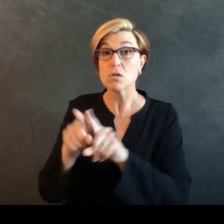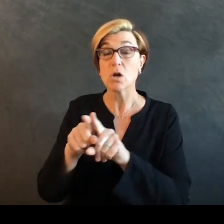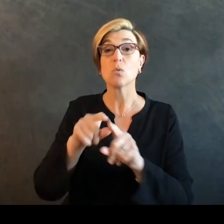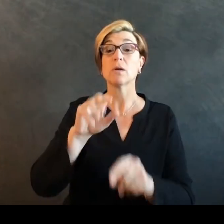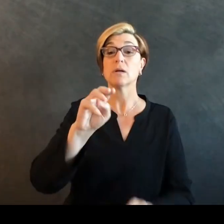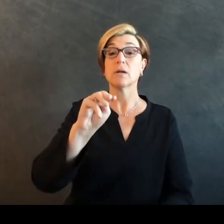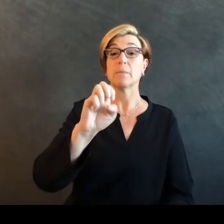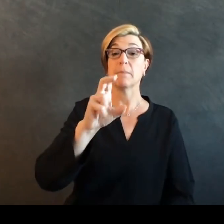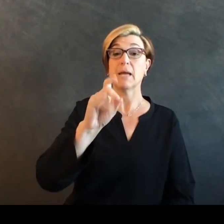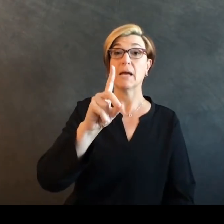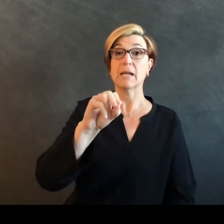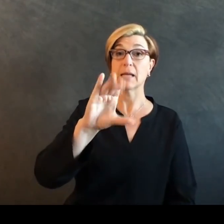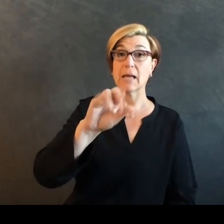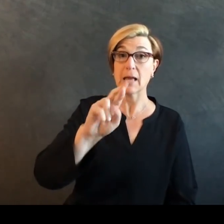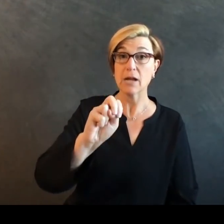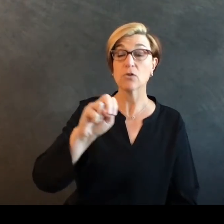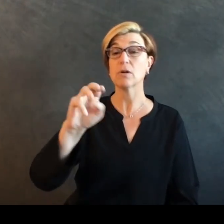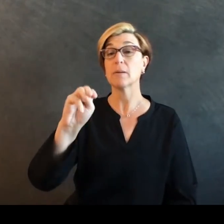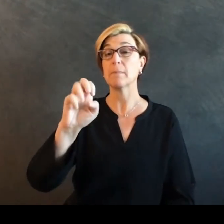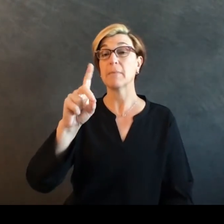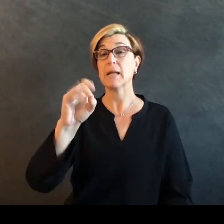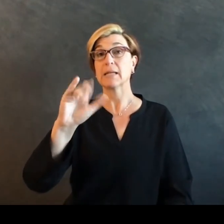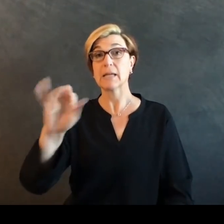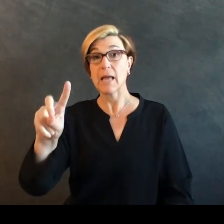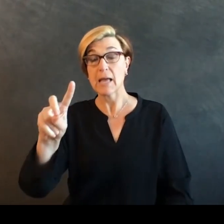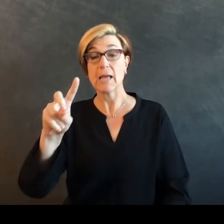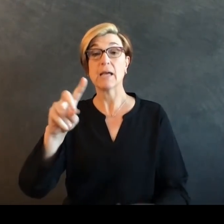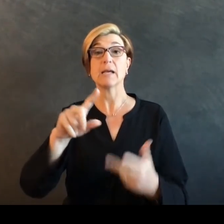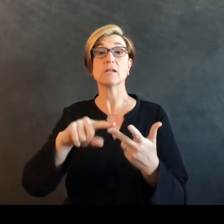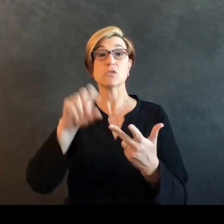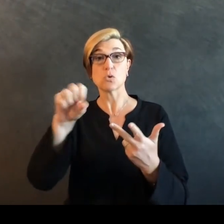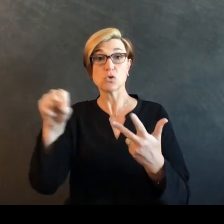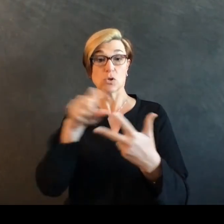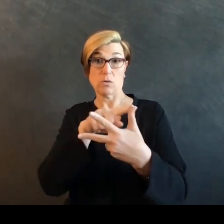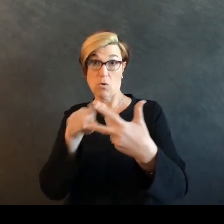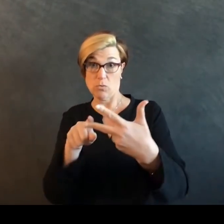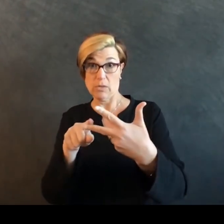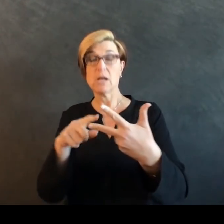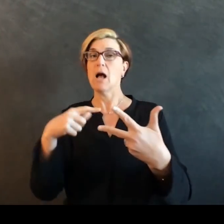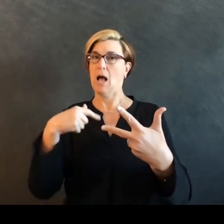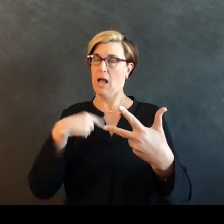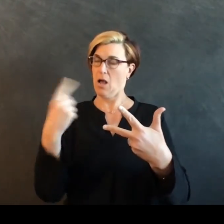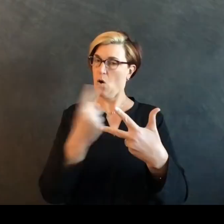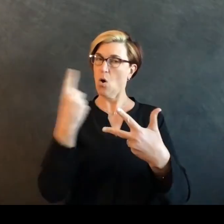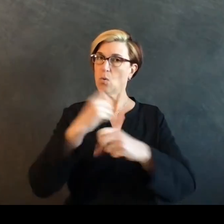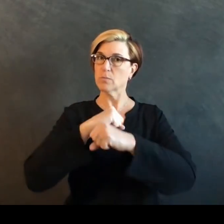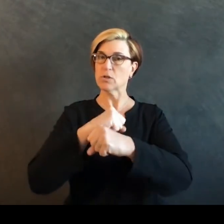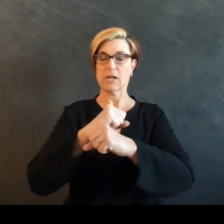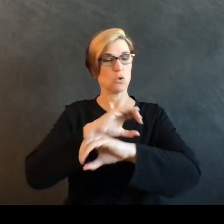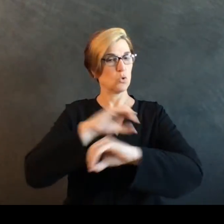protecting Social Security Medicare and Medicaid and I always will I'd like now